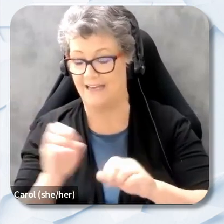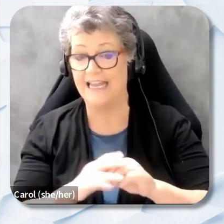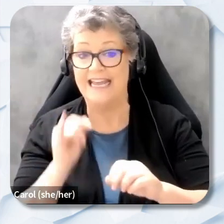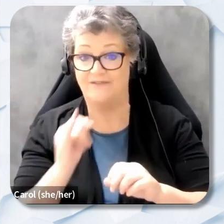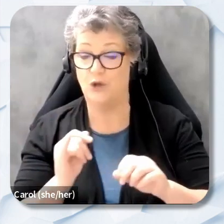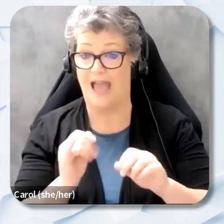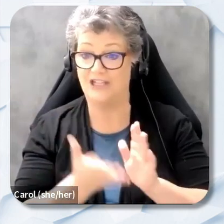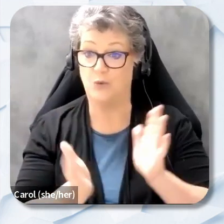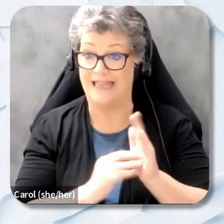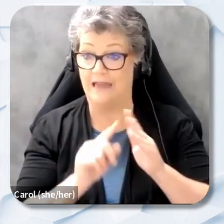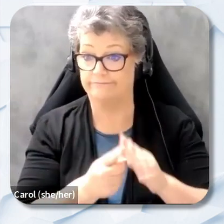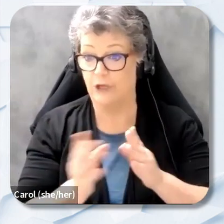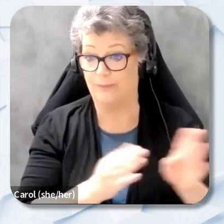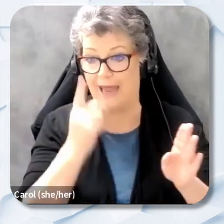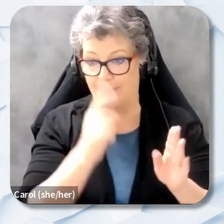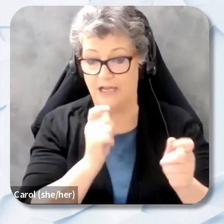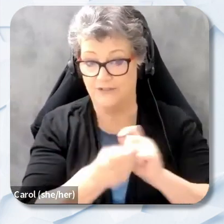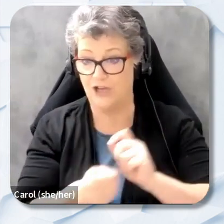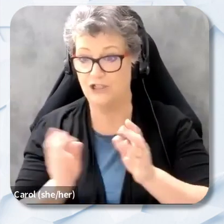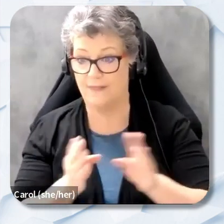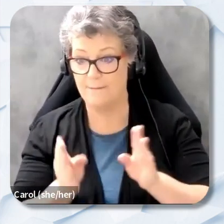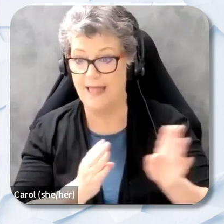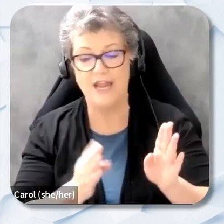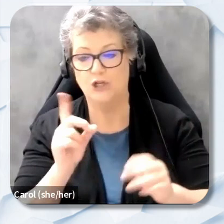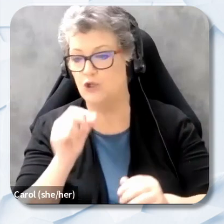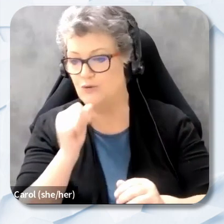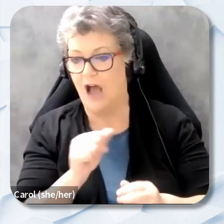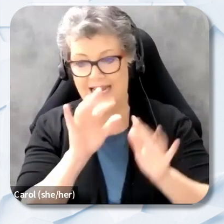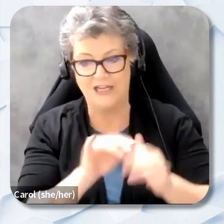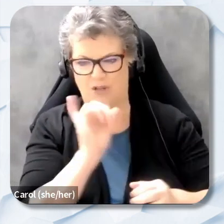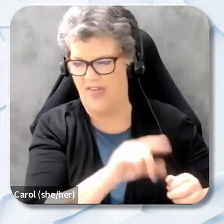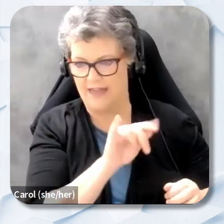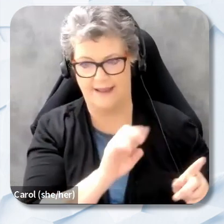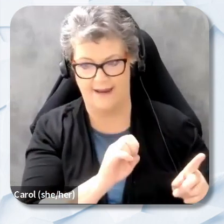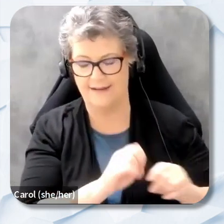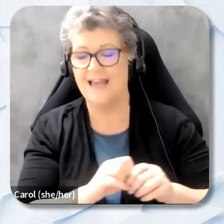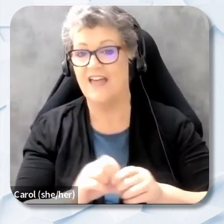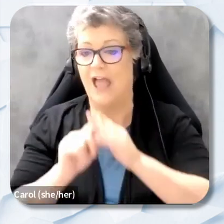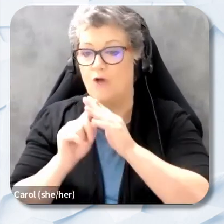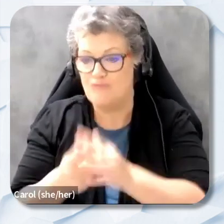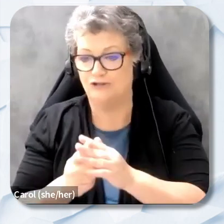EF plan due to plan changes, do not enter that date. Enter the original.